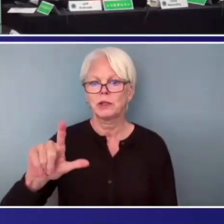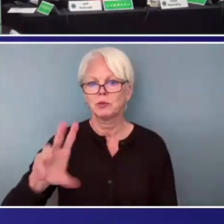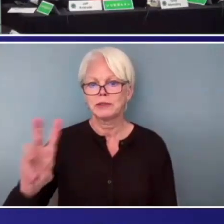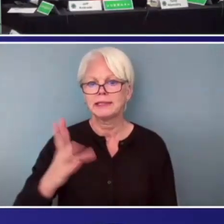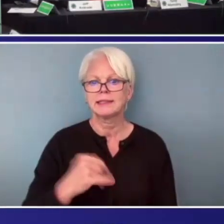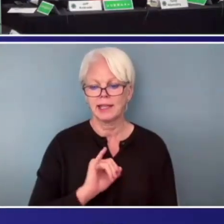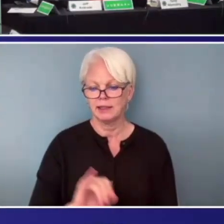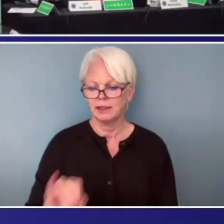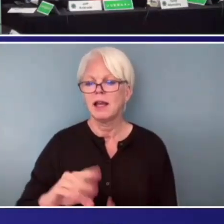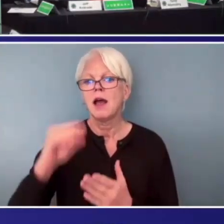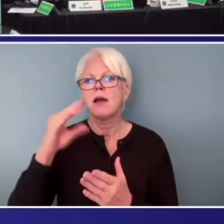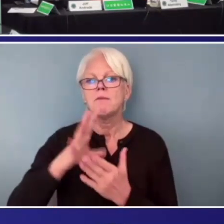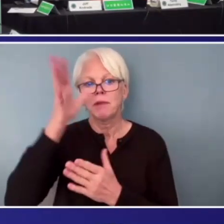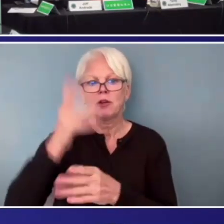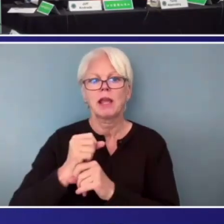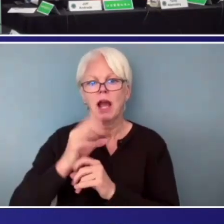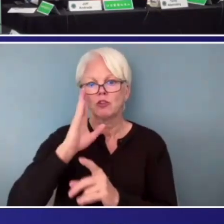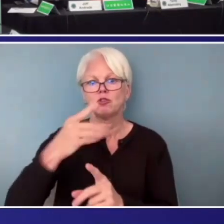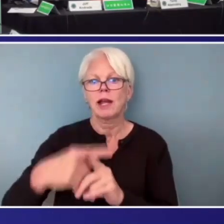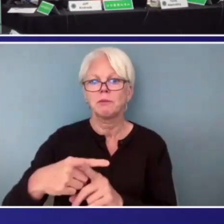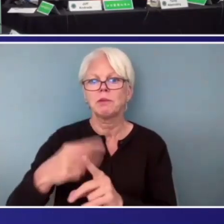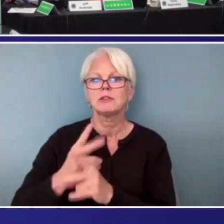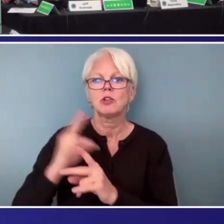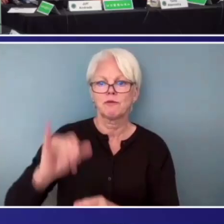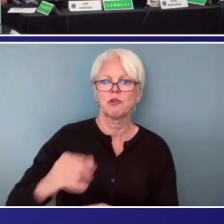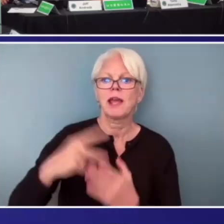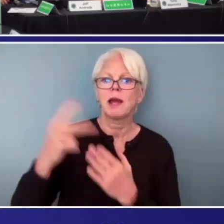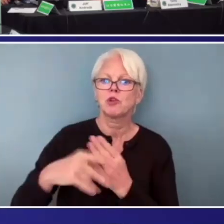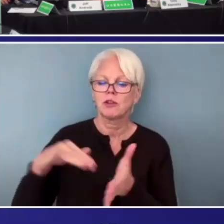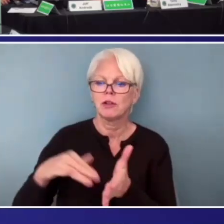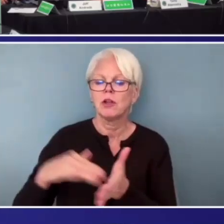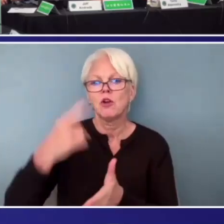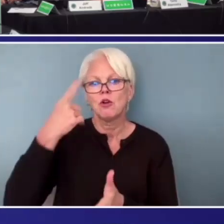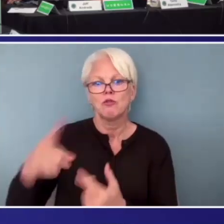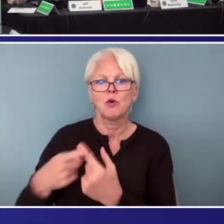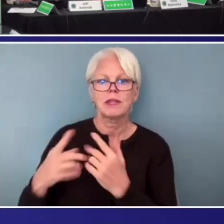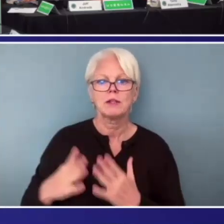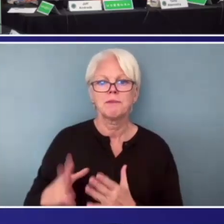the parent received a Direct PLUS Loan for such program of study on behalf of the dependent student or the dependent student